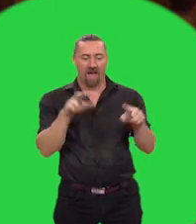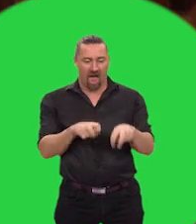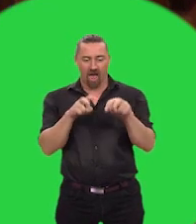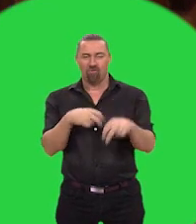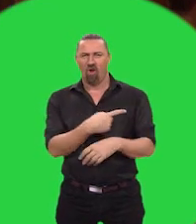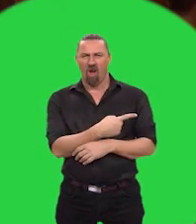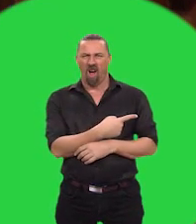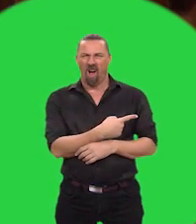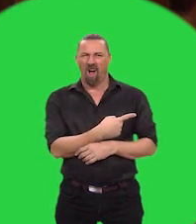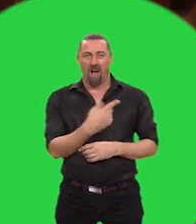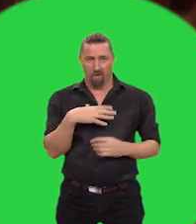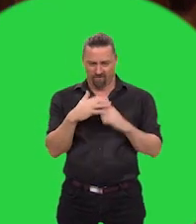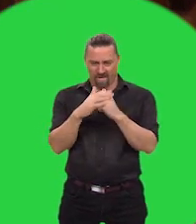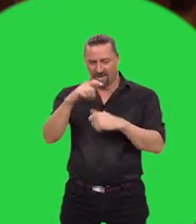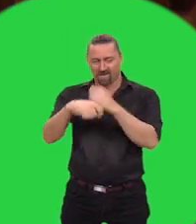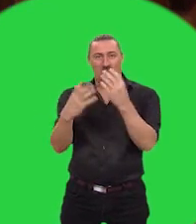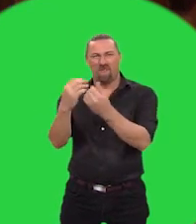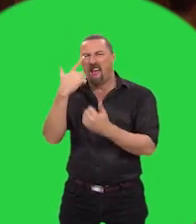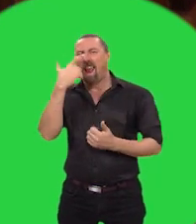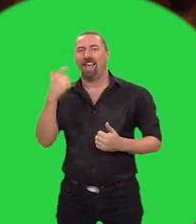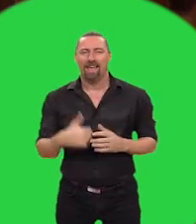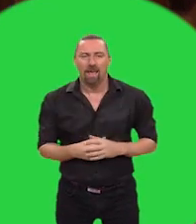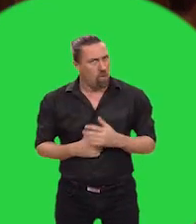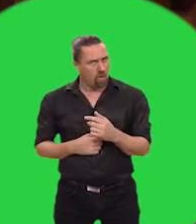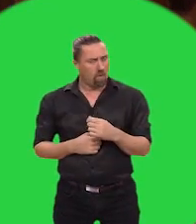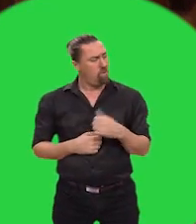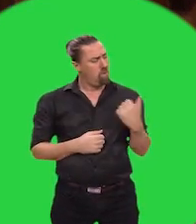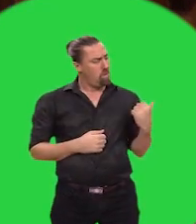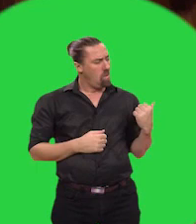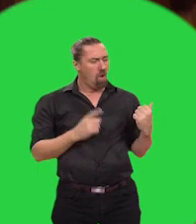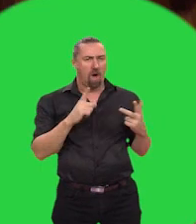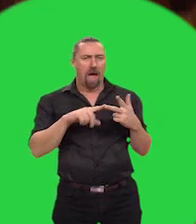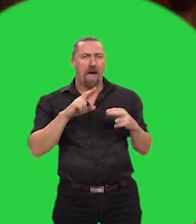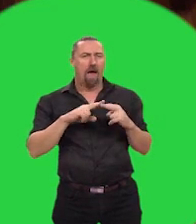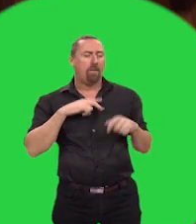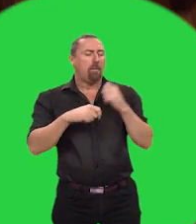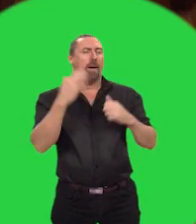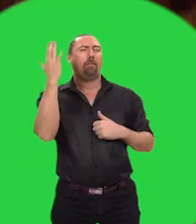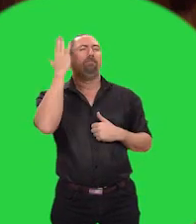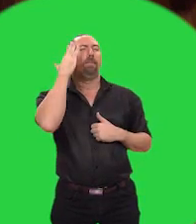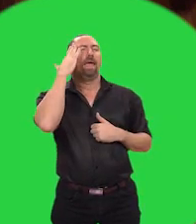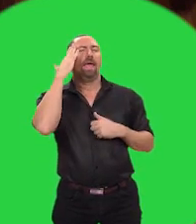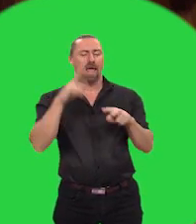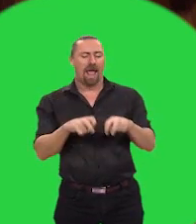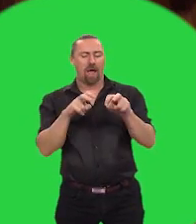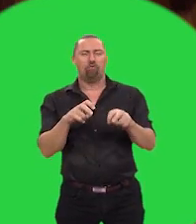who looks like she might wanna be friends with Lucky. But maybe I wanna make this kangaroo, a mama kangaroo and in that case, I need a joey.